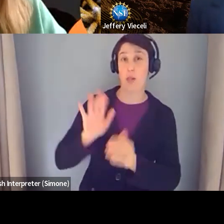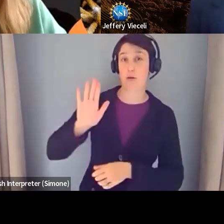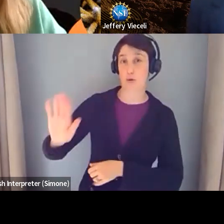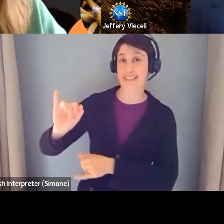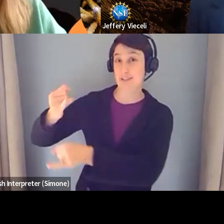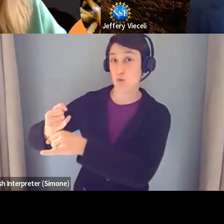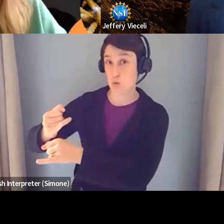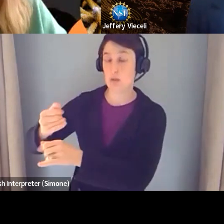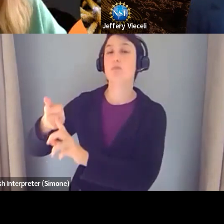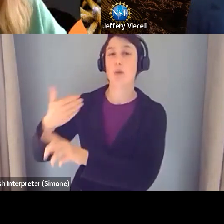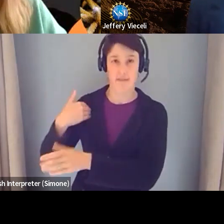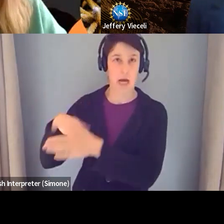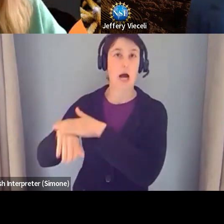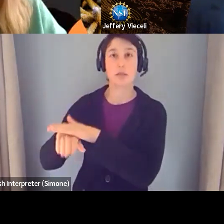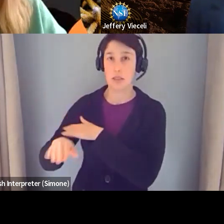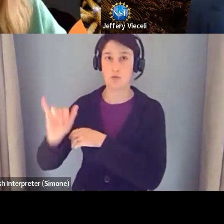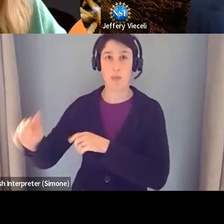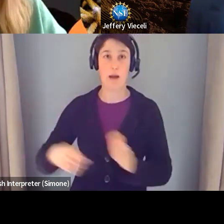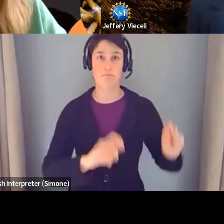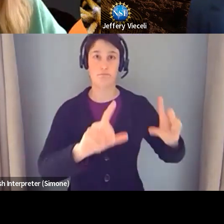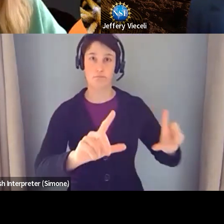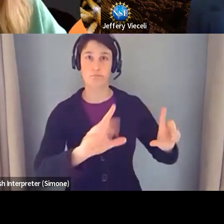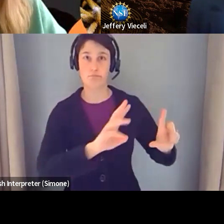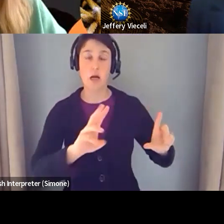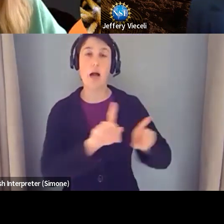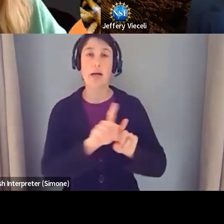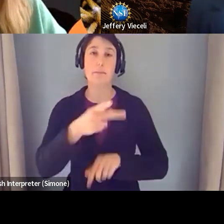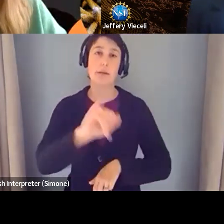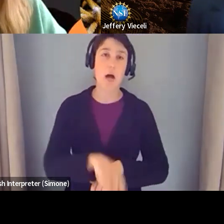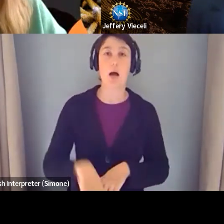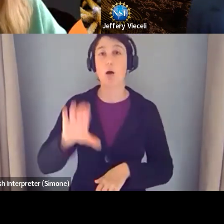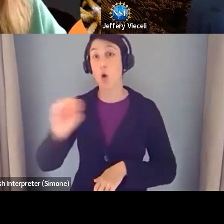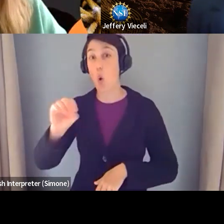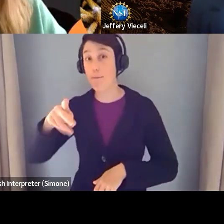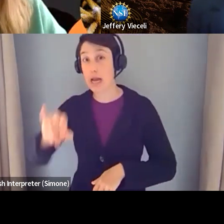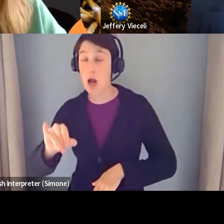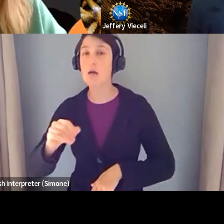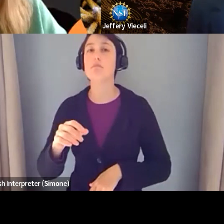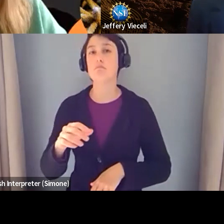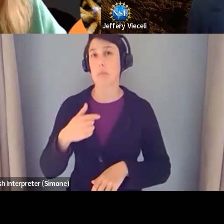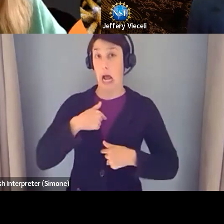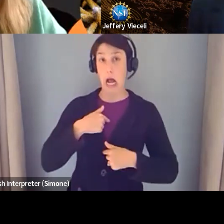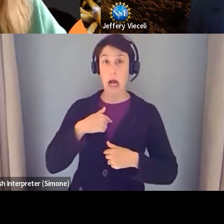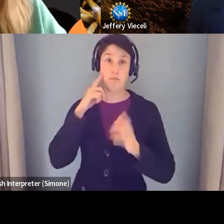you do have access to that dashboard. As a PI or a co-PI, I can see all of my report requirements